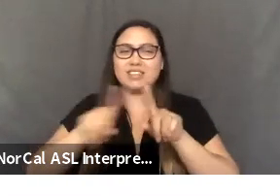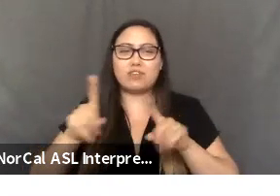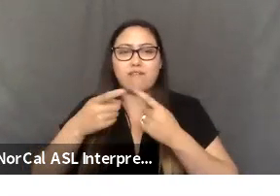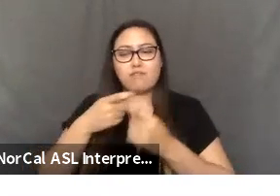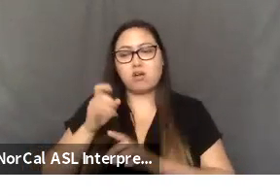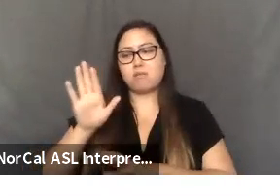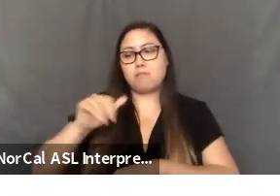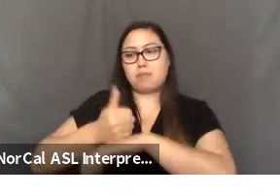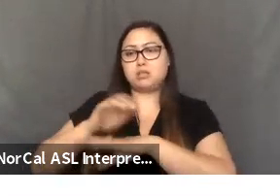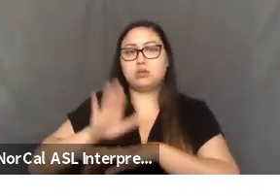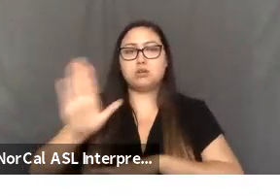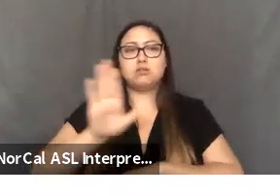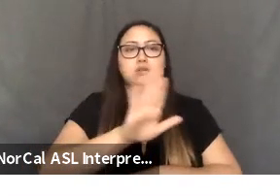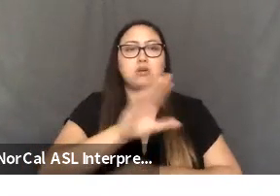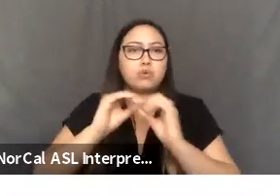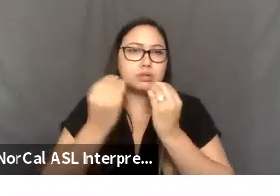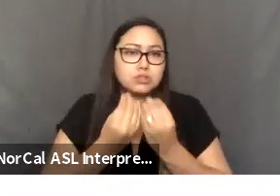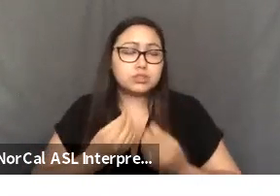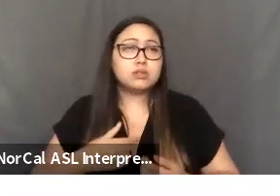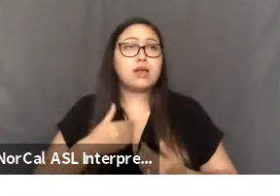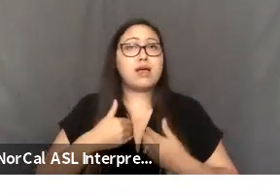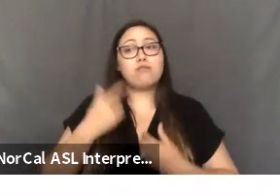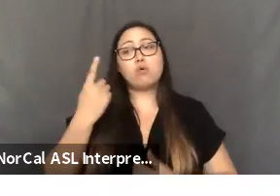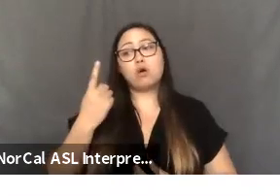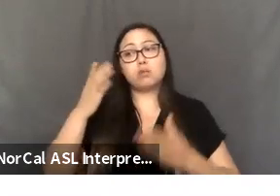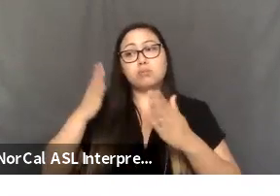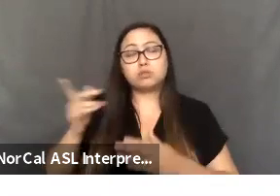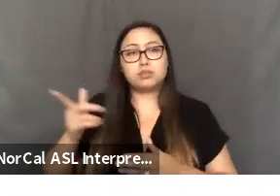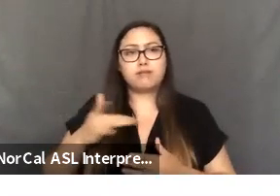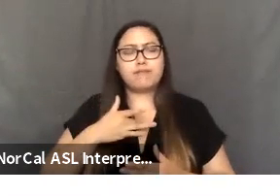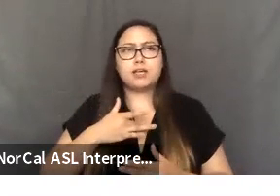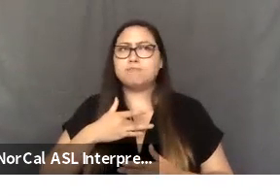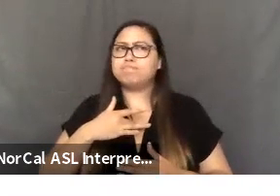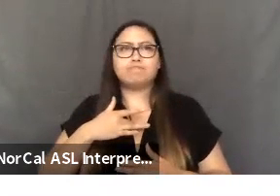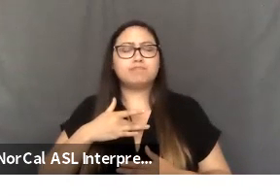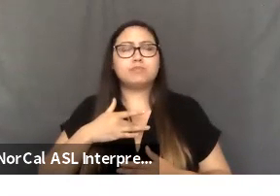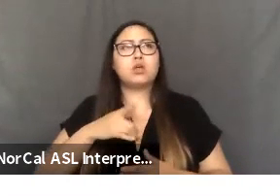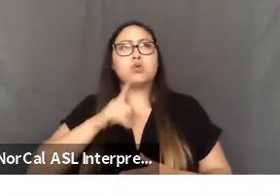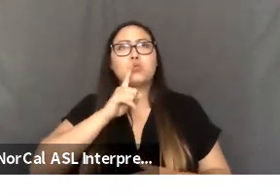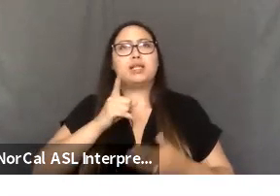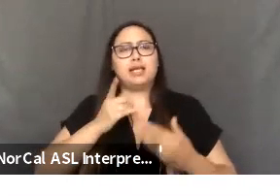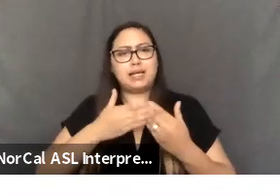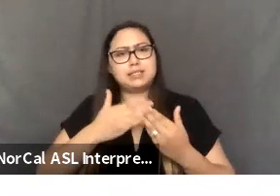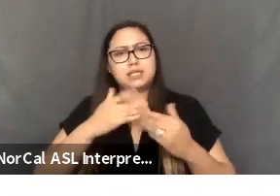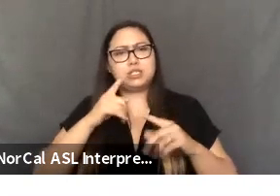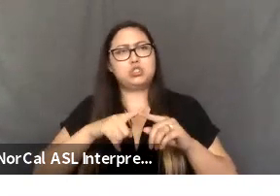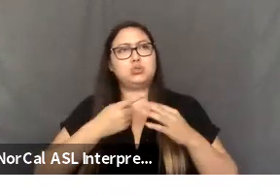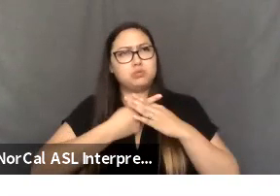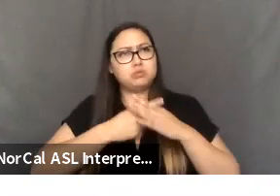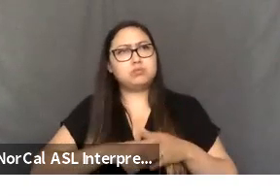that really felt strongly that they felt it was easier to implement some of these initiatives